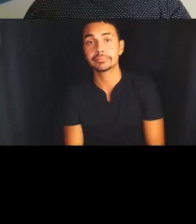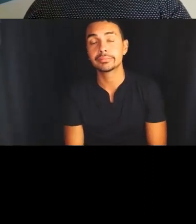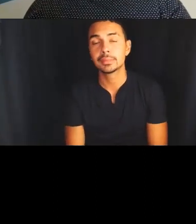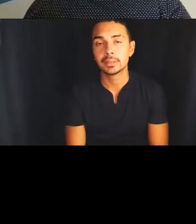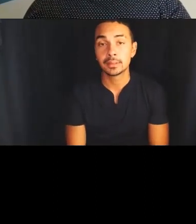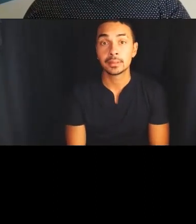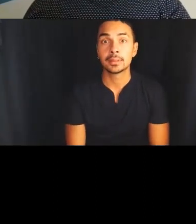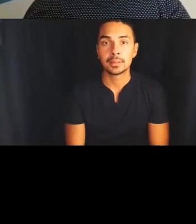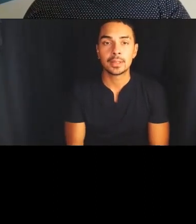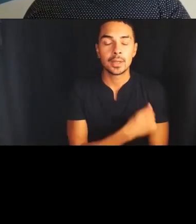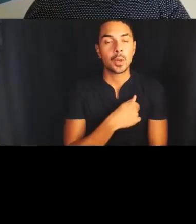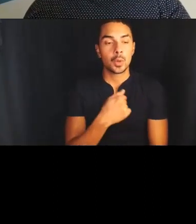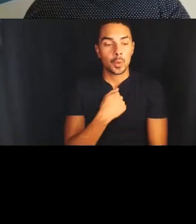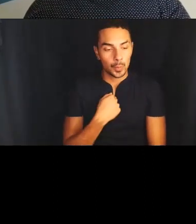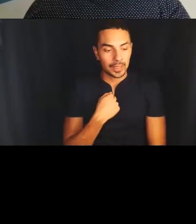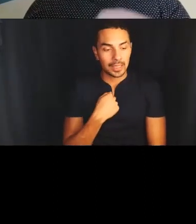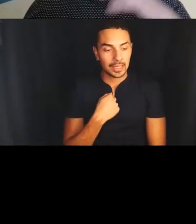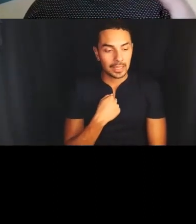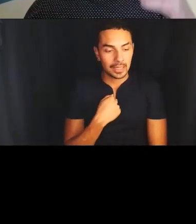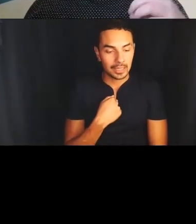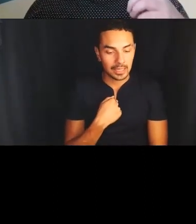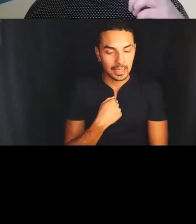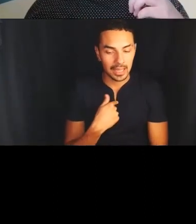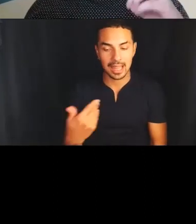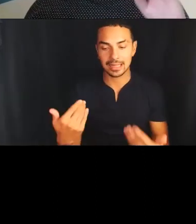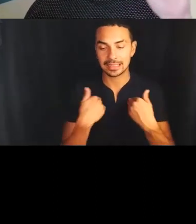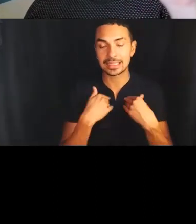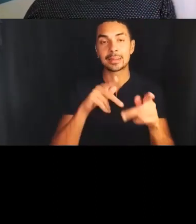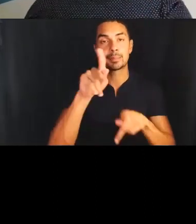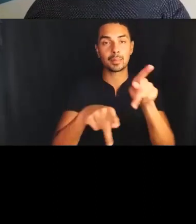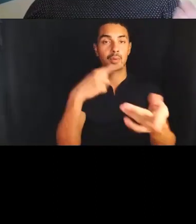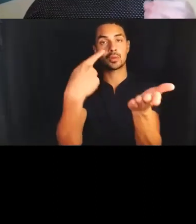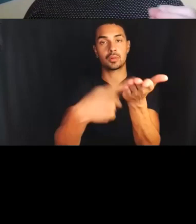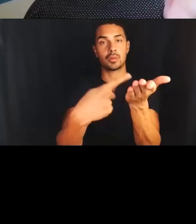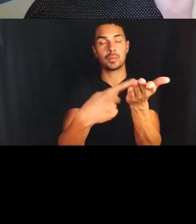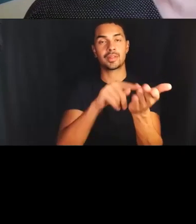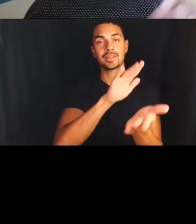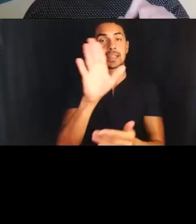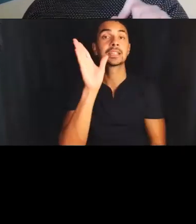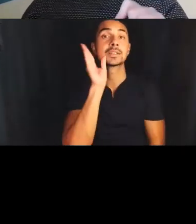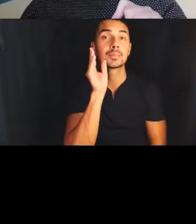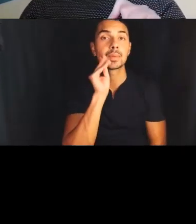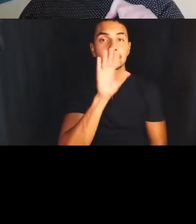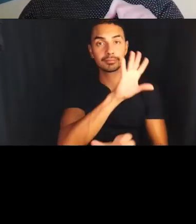We particularly had folks talk about their experiences of being incarcerated.